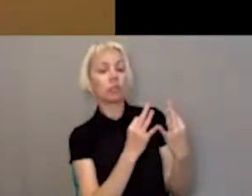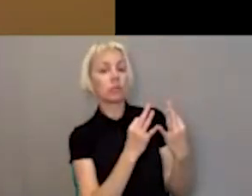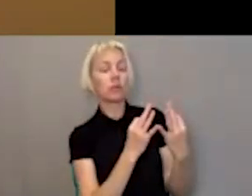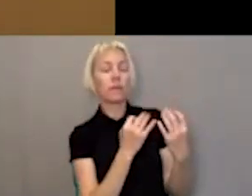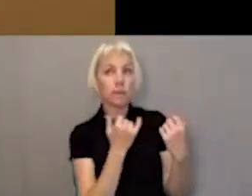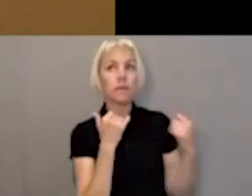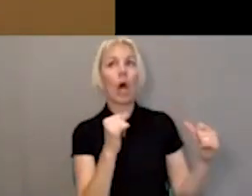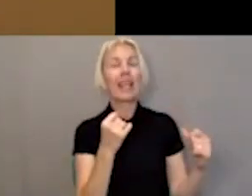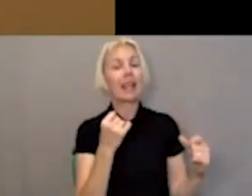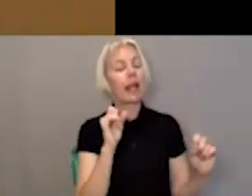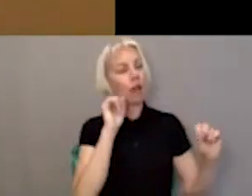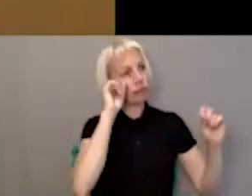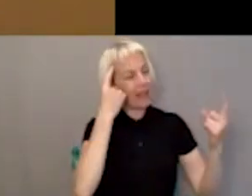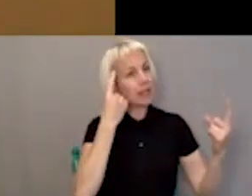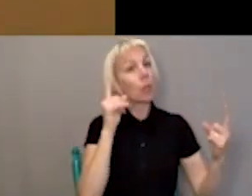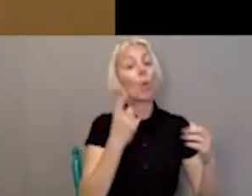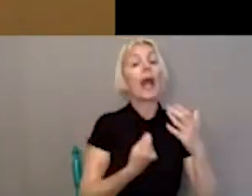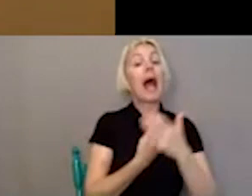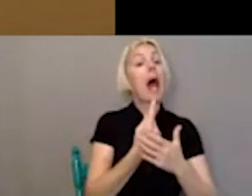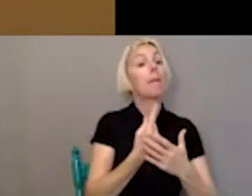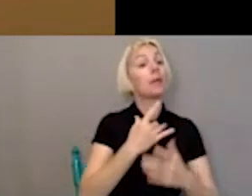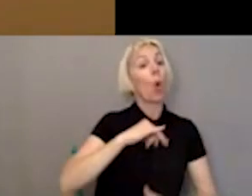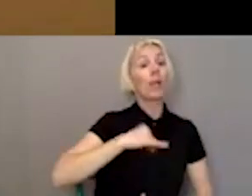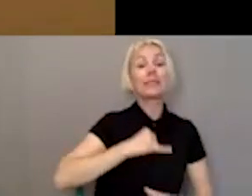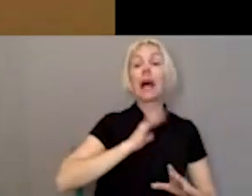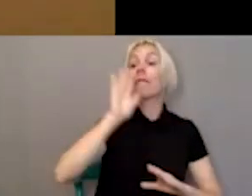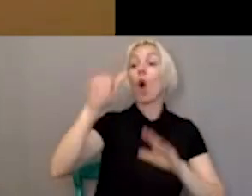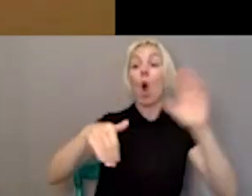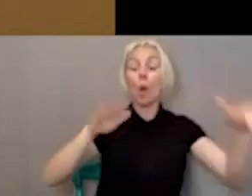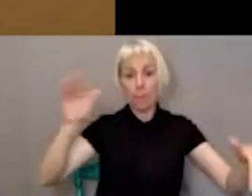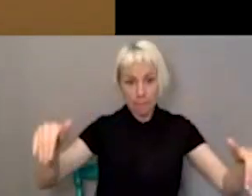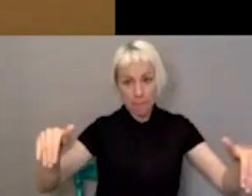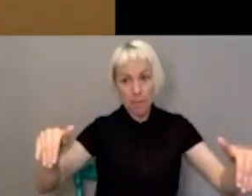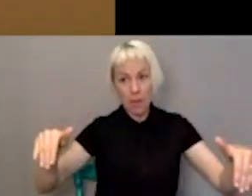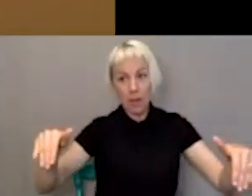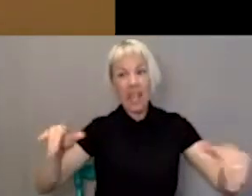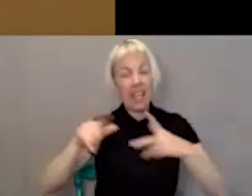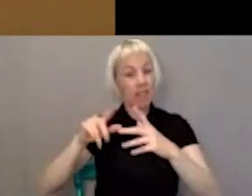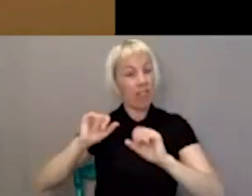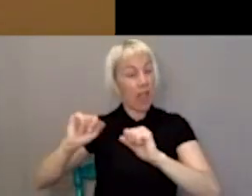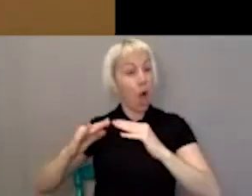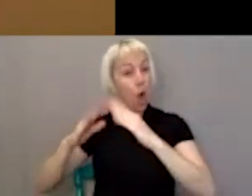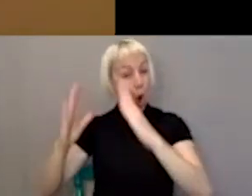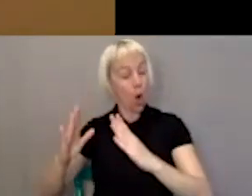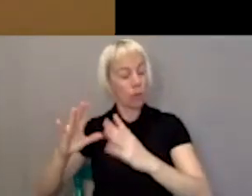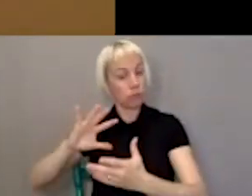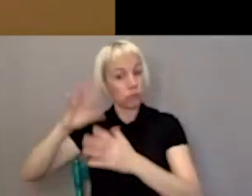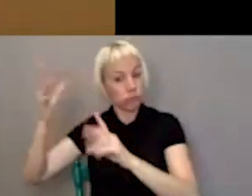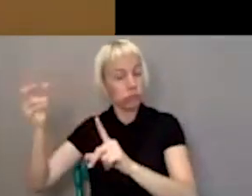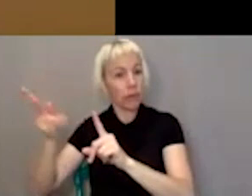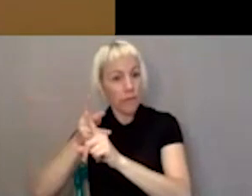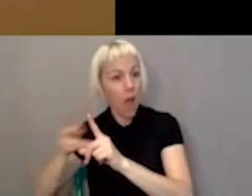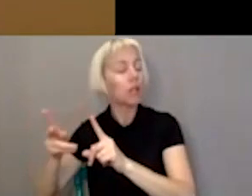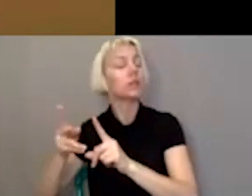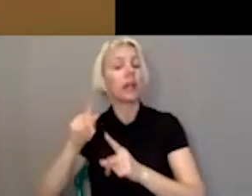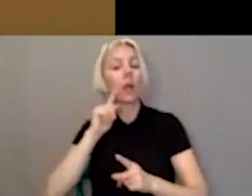impacts a person's productivity and the sort of behaviour that they have and the mindset